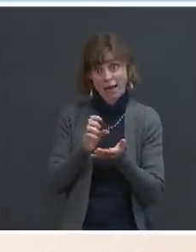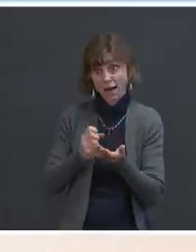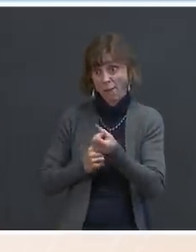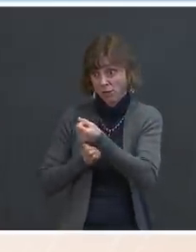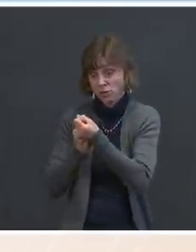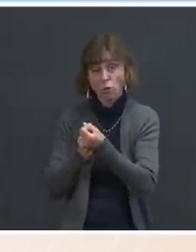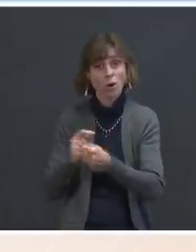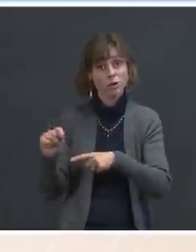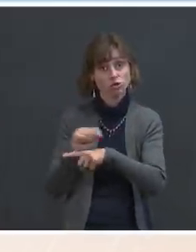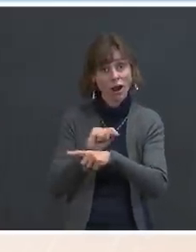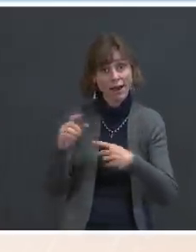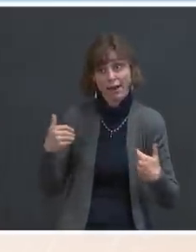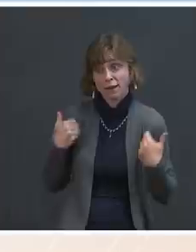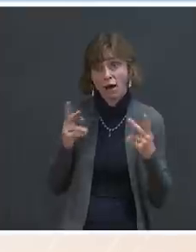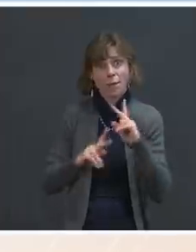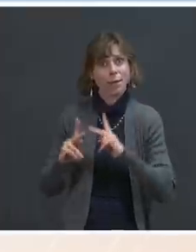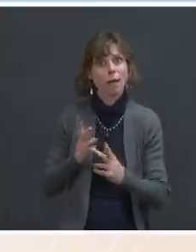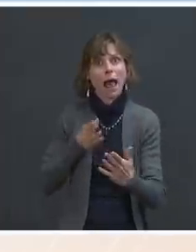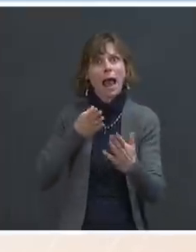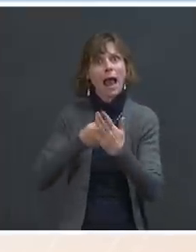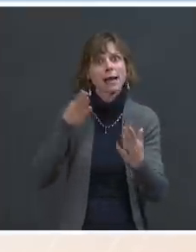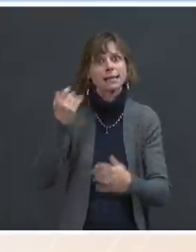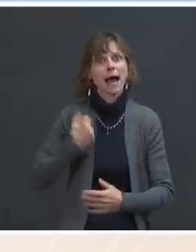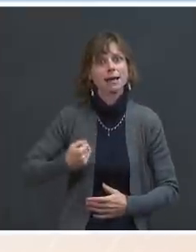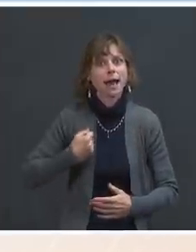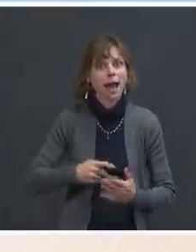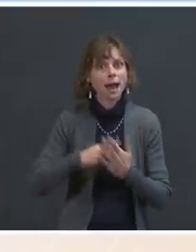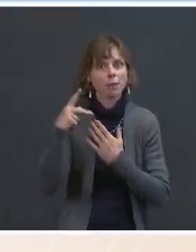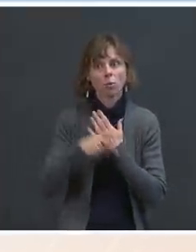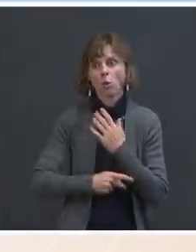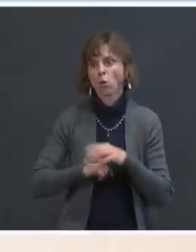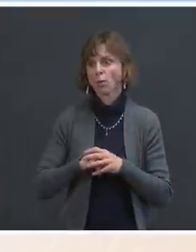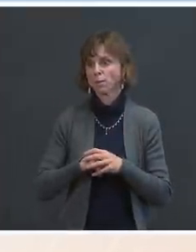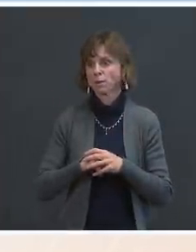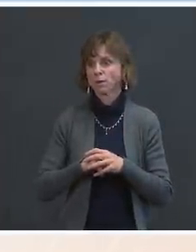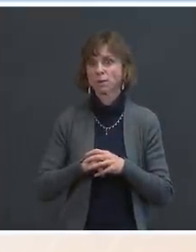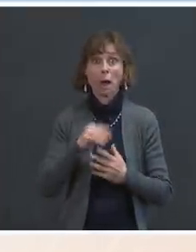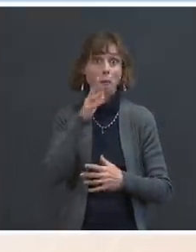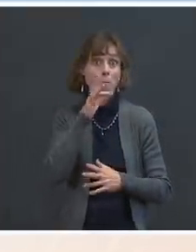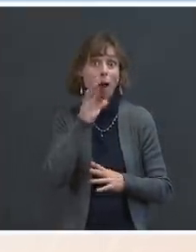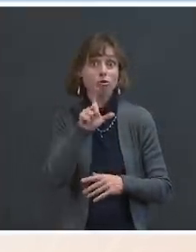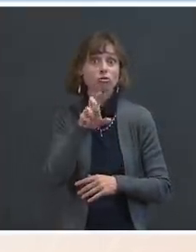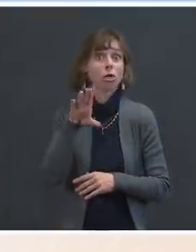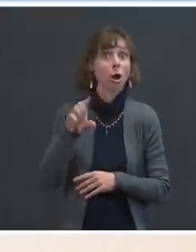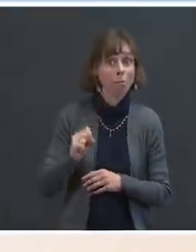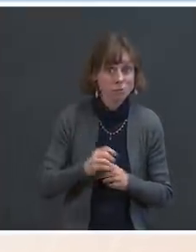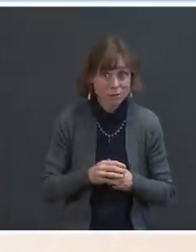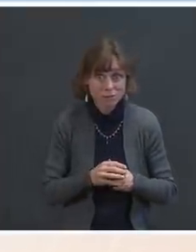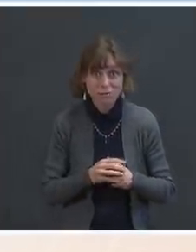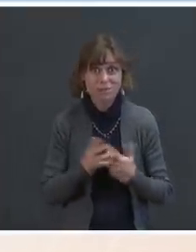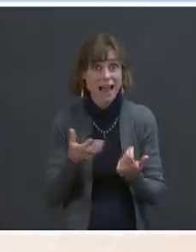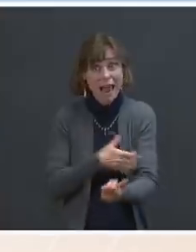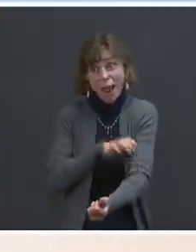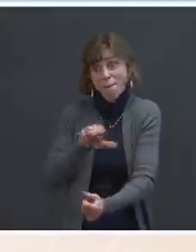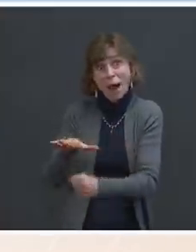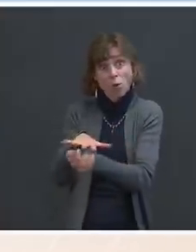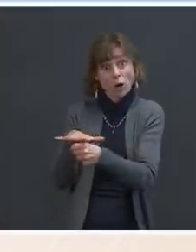whether it's anti-gang programs; whether it's mothers clubs and empowering local communities.